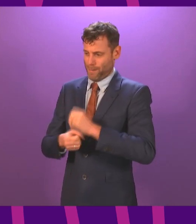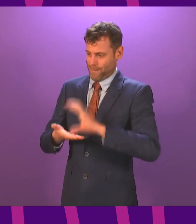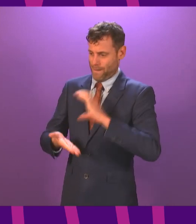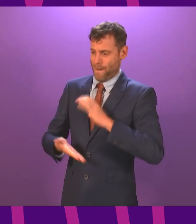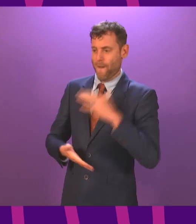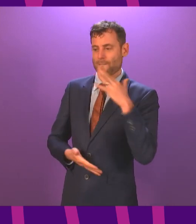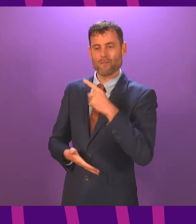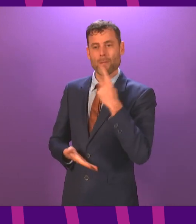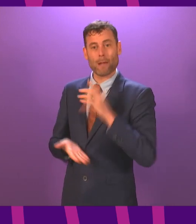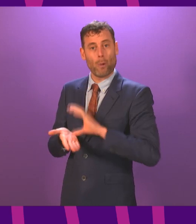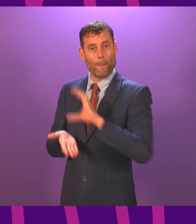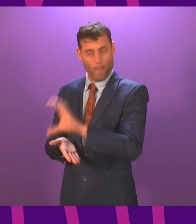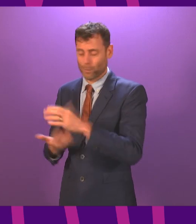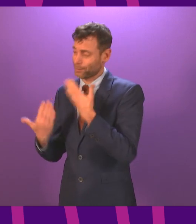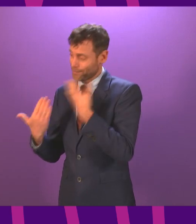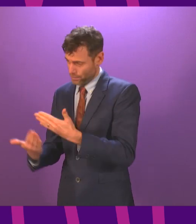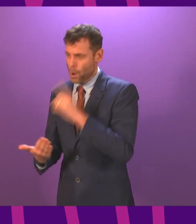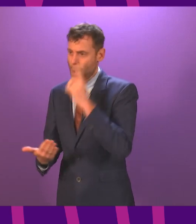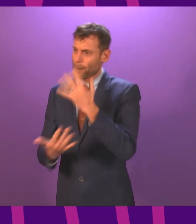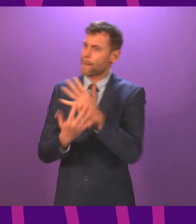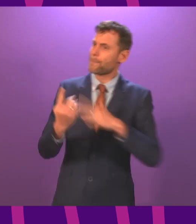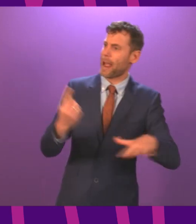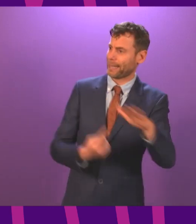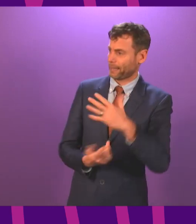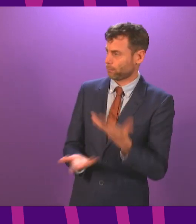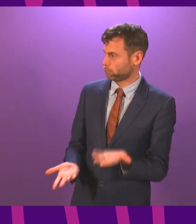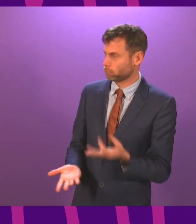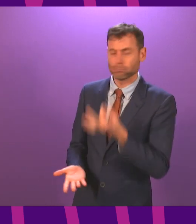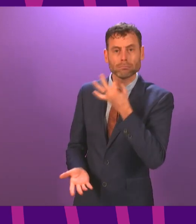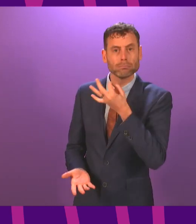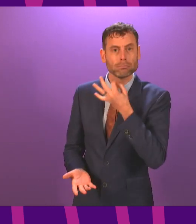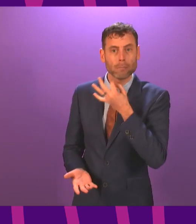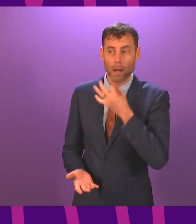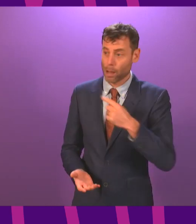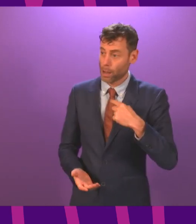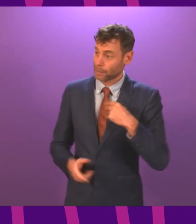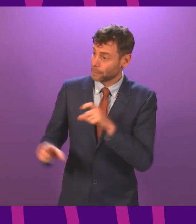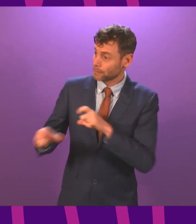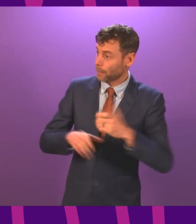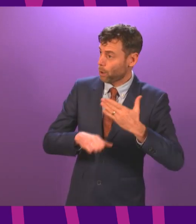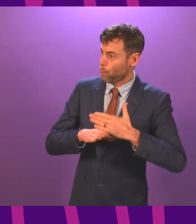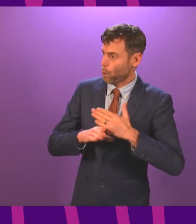that they will have a job in the new year. With the collapse of two huge retailers in